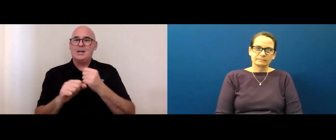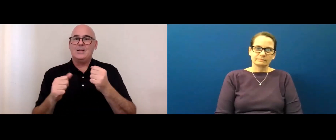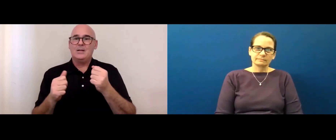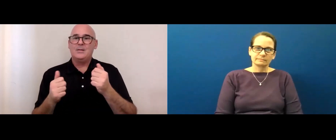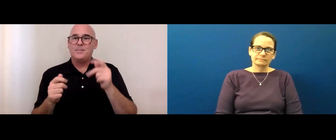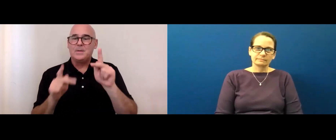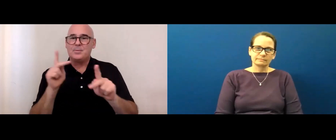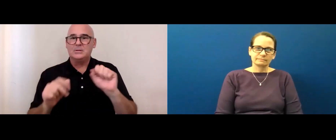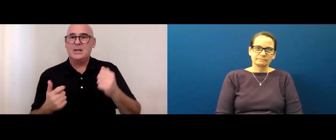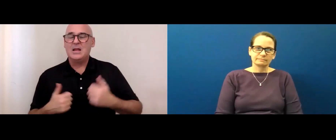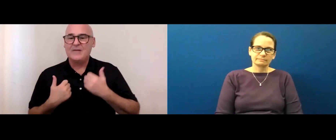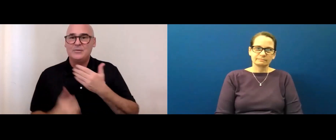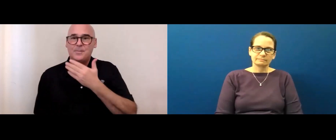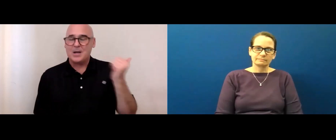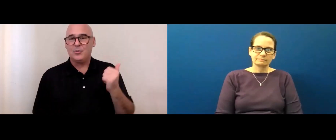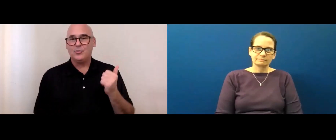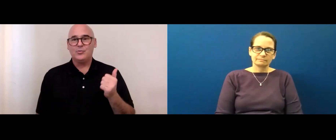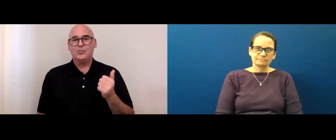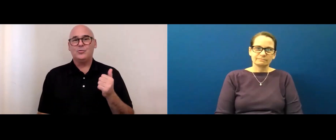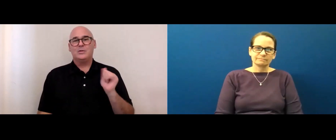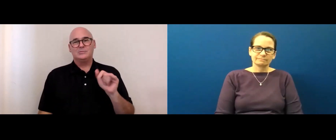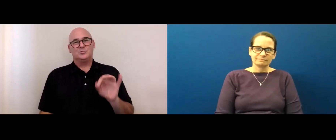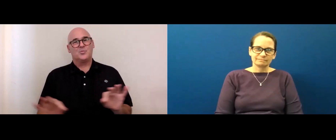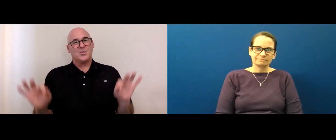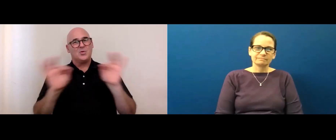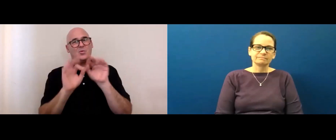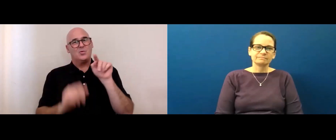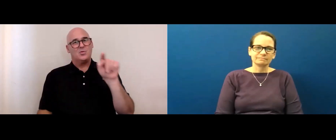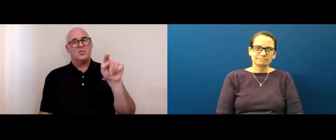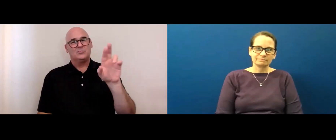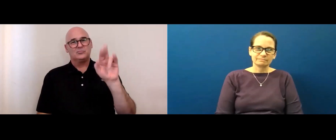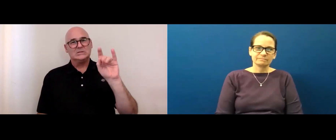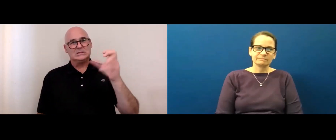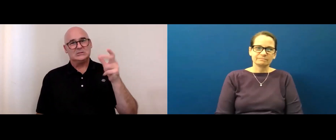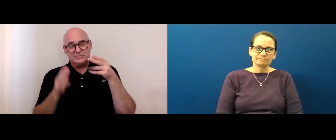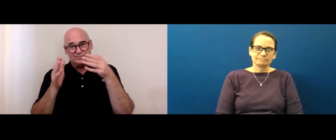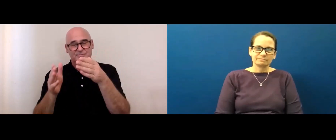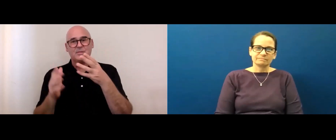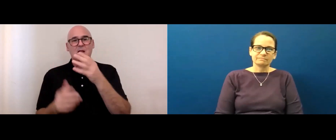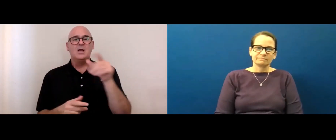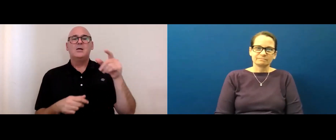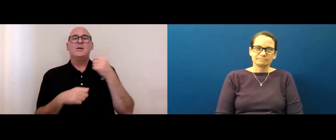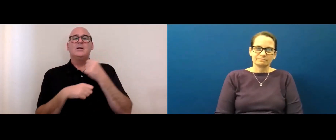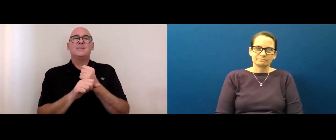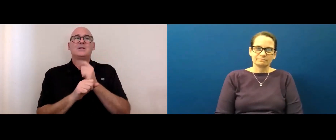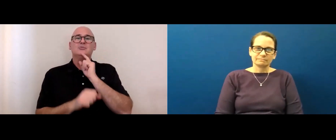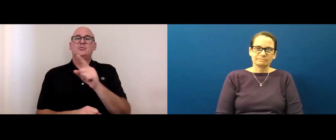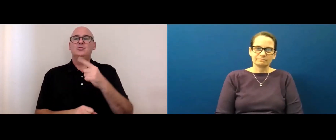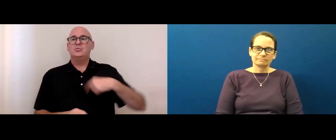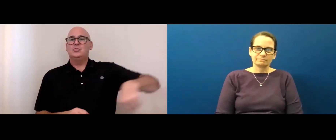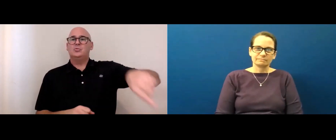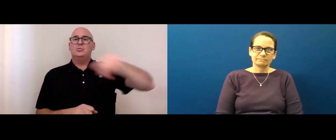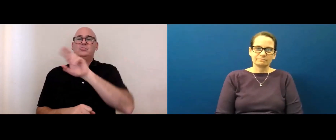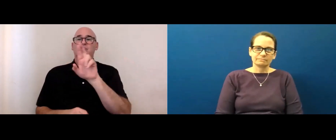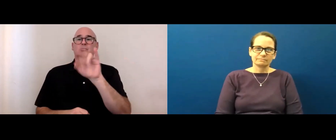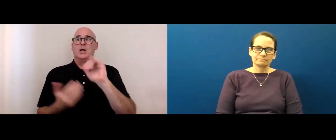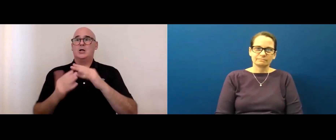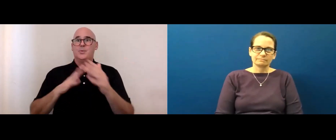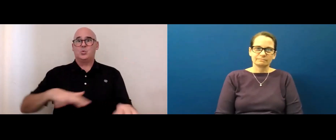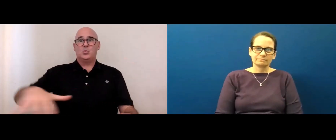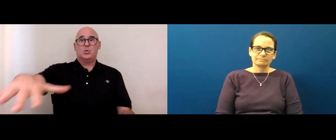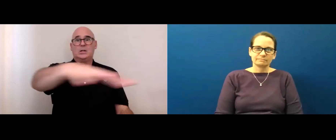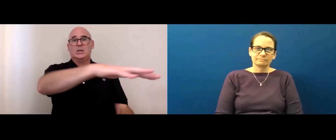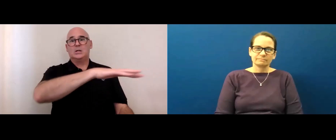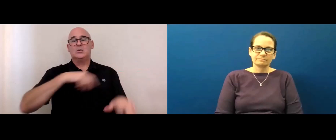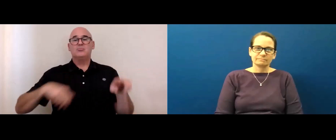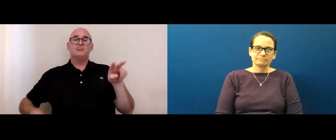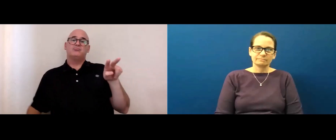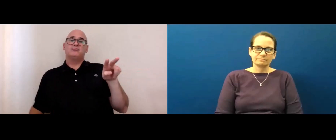community to make people lives better and that's why RICDHH is there and the Rhode Island community